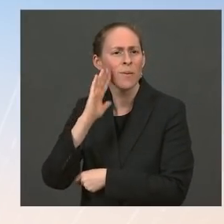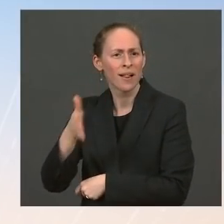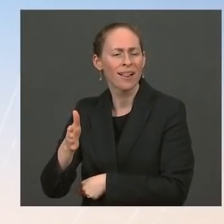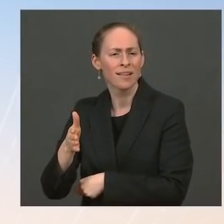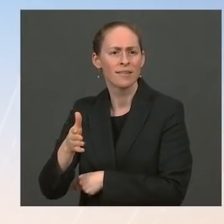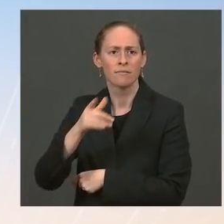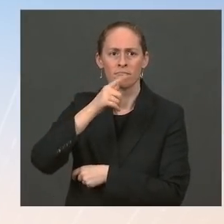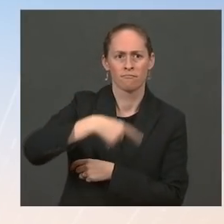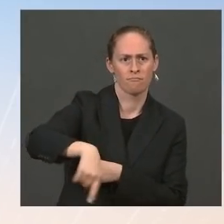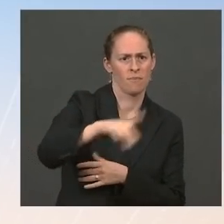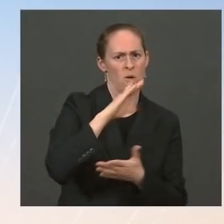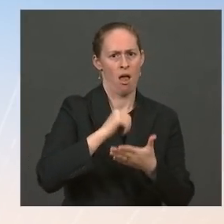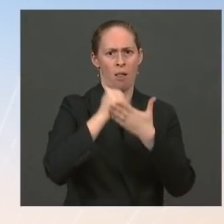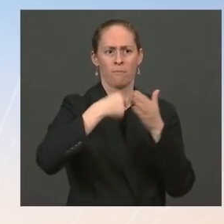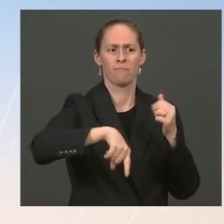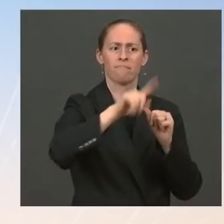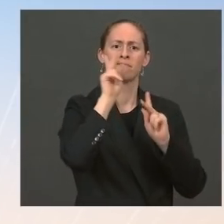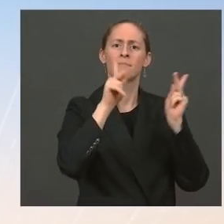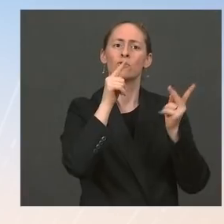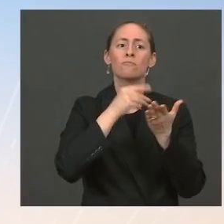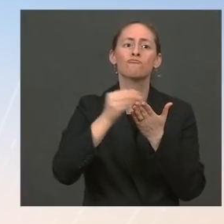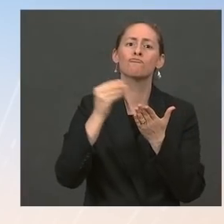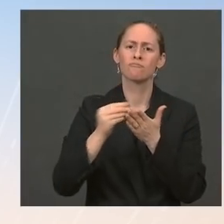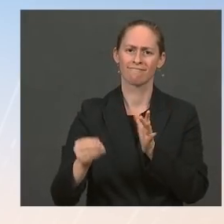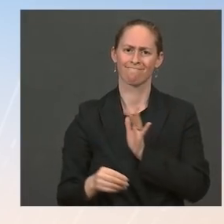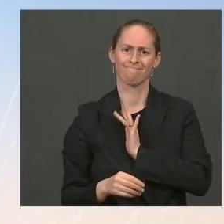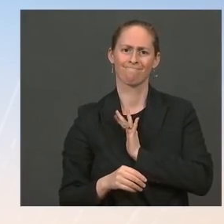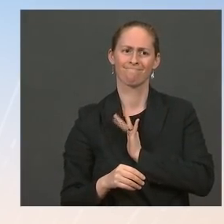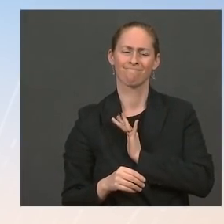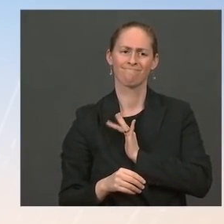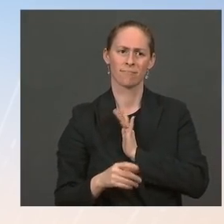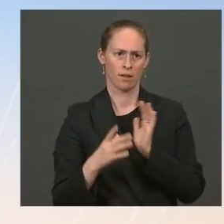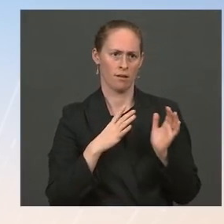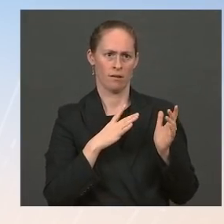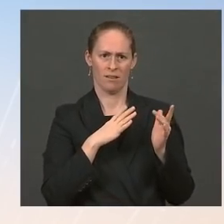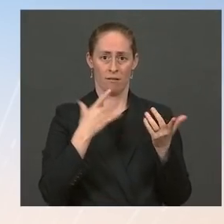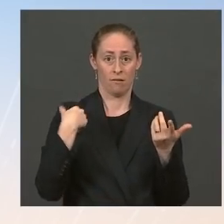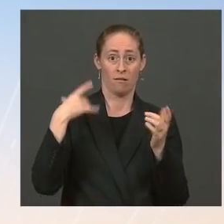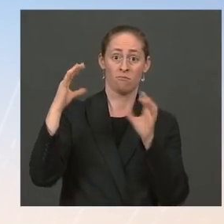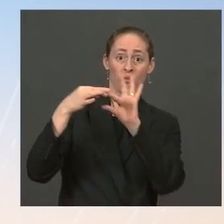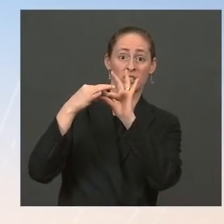And obviously, our view is that we have a great relationship with Canada. The President is very much looking forward to the meeting today.